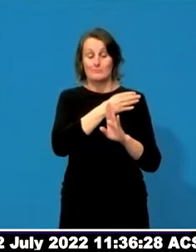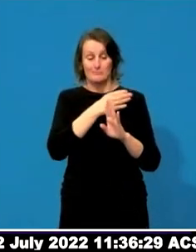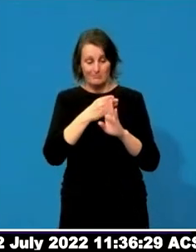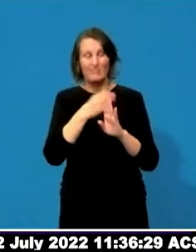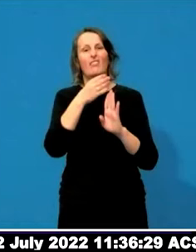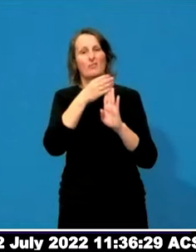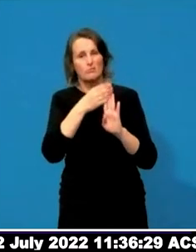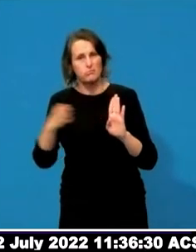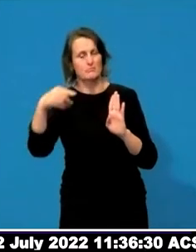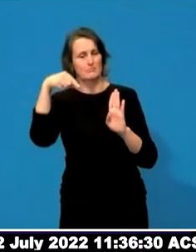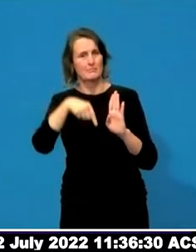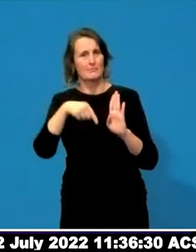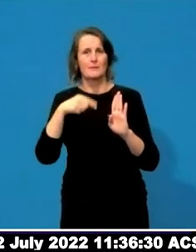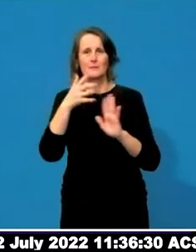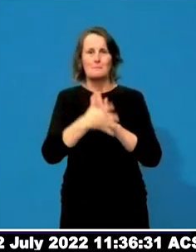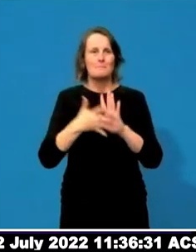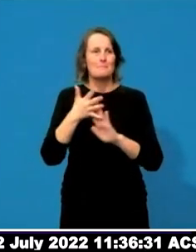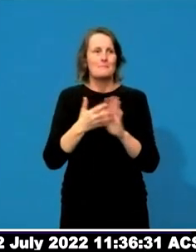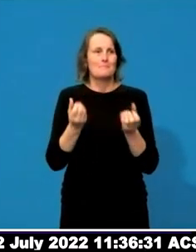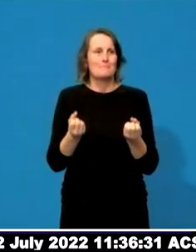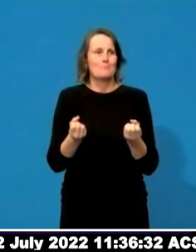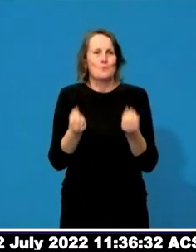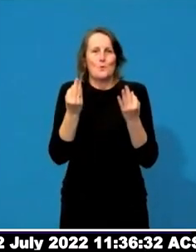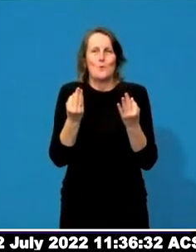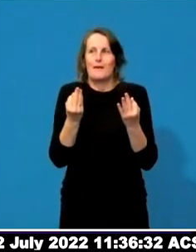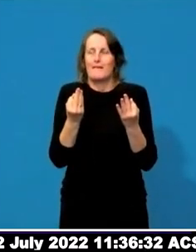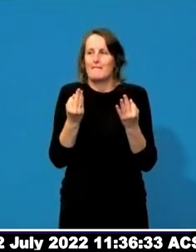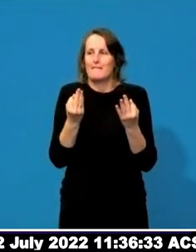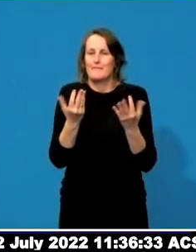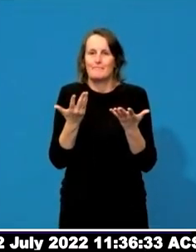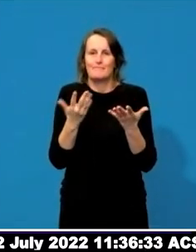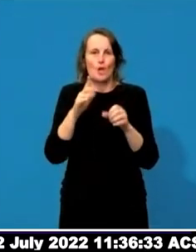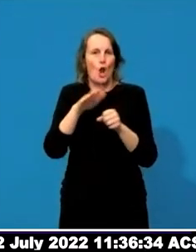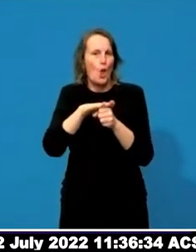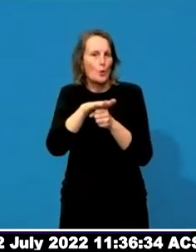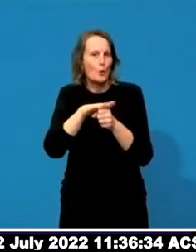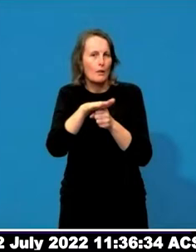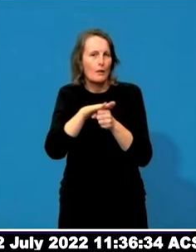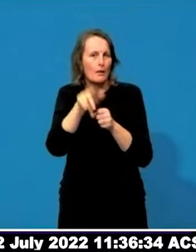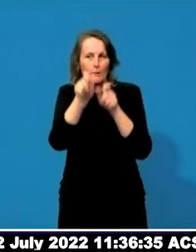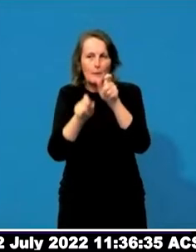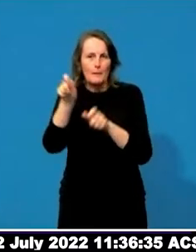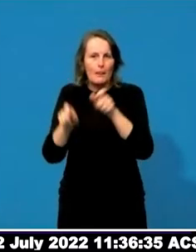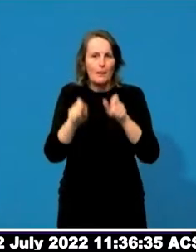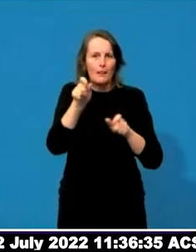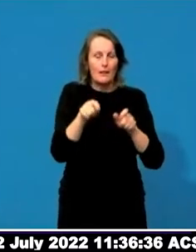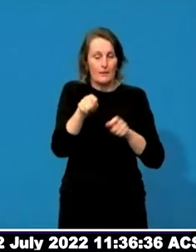is that we don't have local representatives who can be peer leaders.